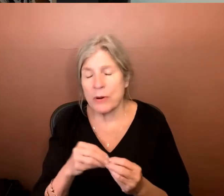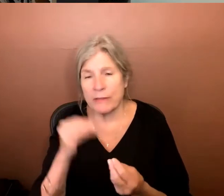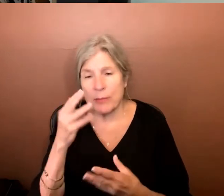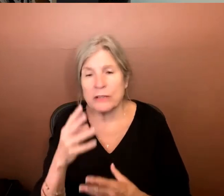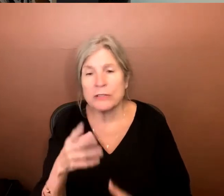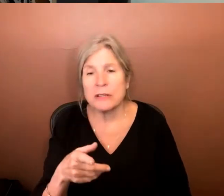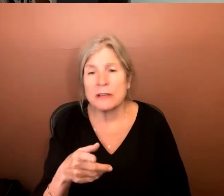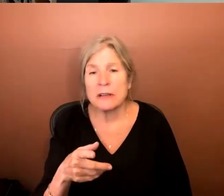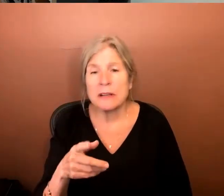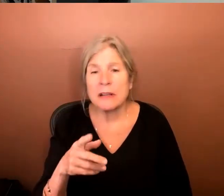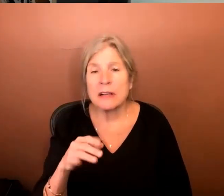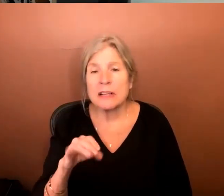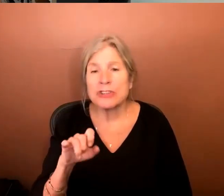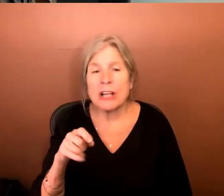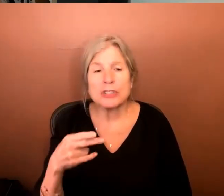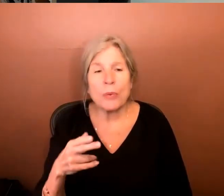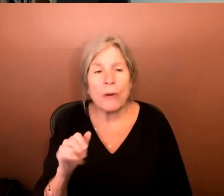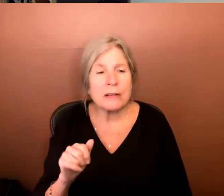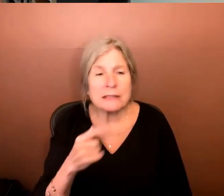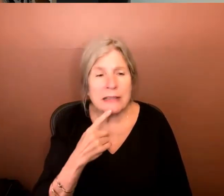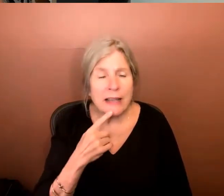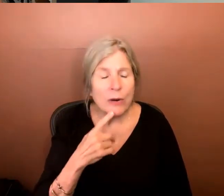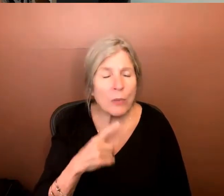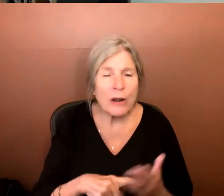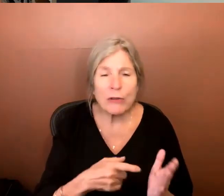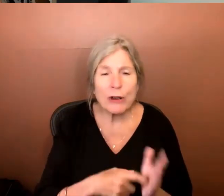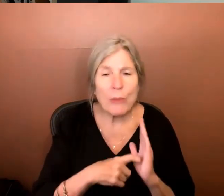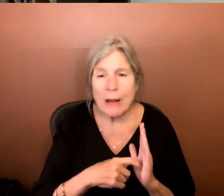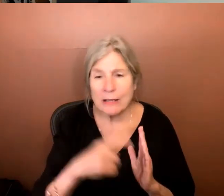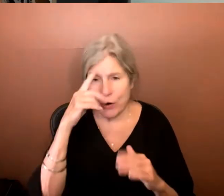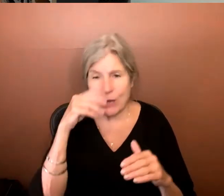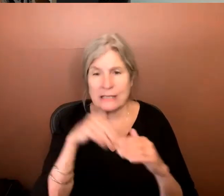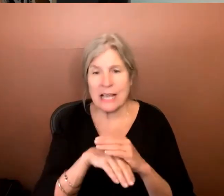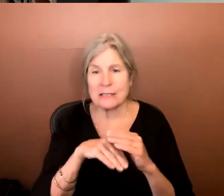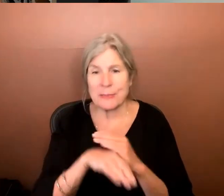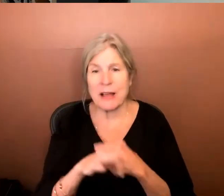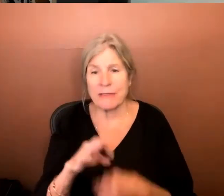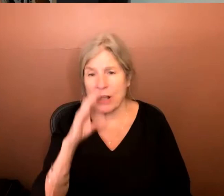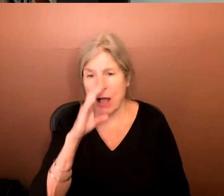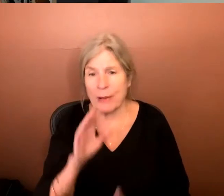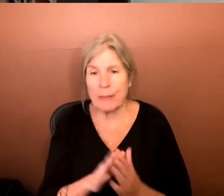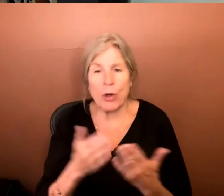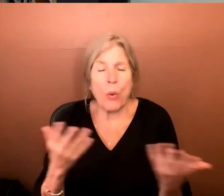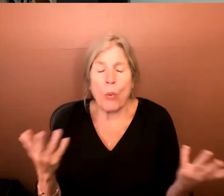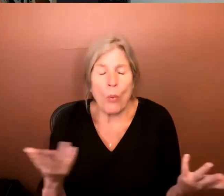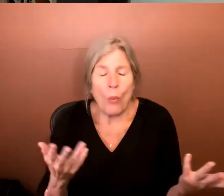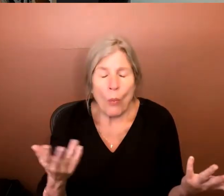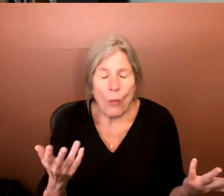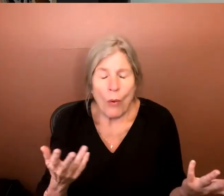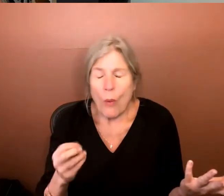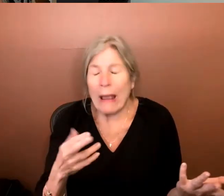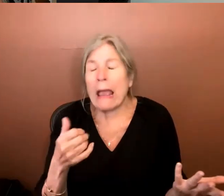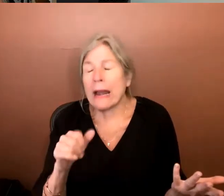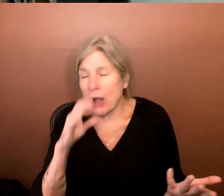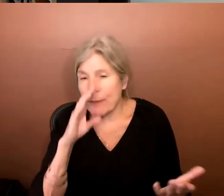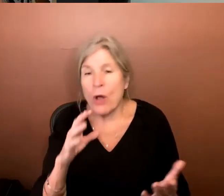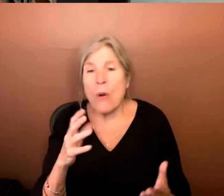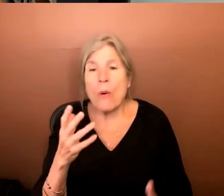weigh into this. What are the requirements for an access